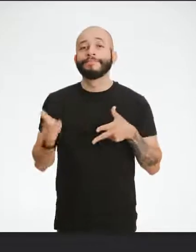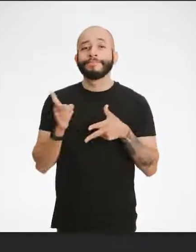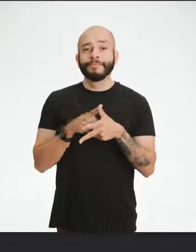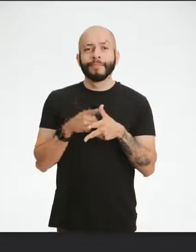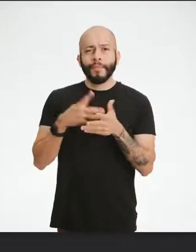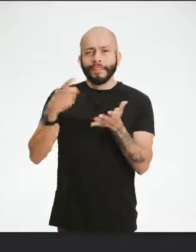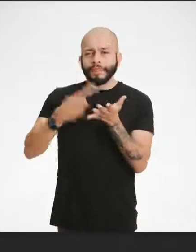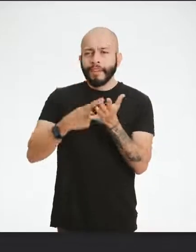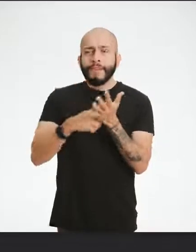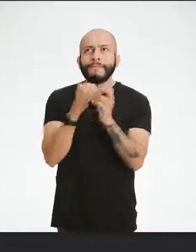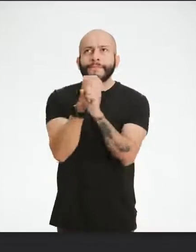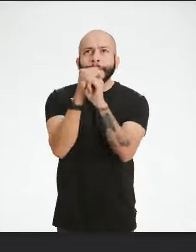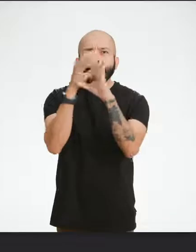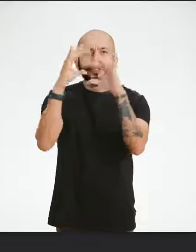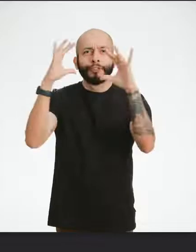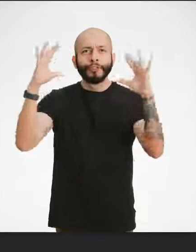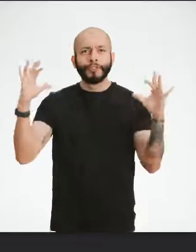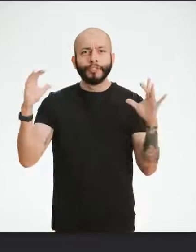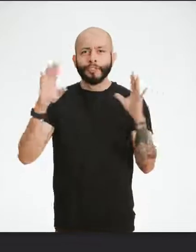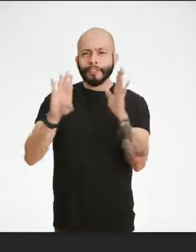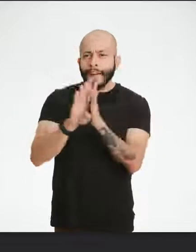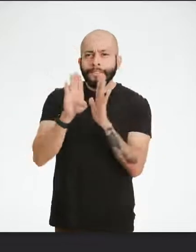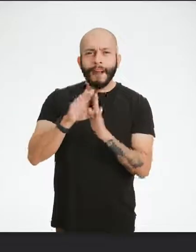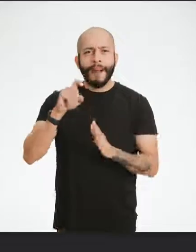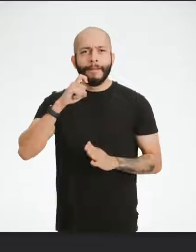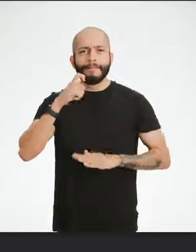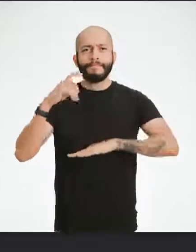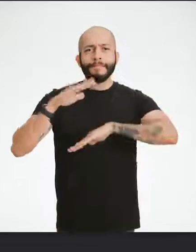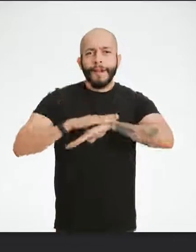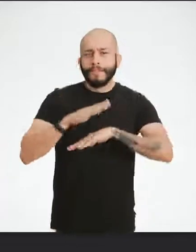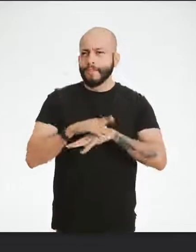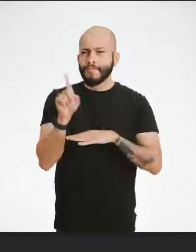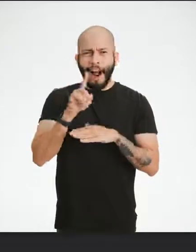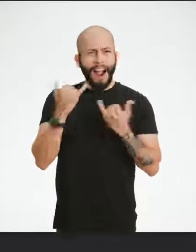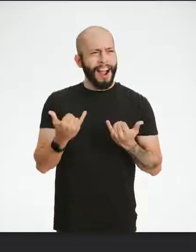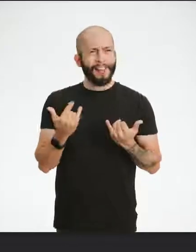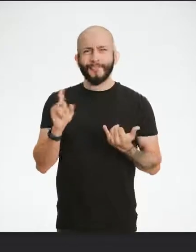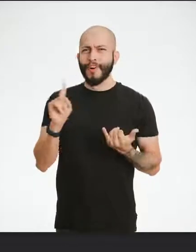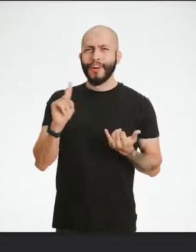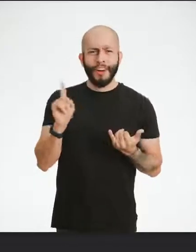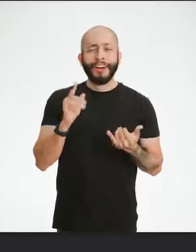First, we want to share more about our vision for developing for Apple platforms, where